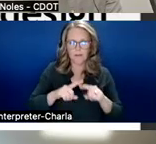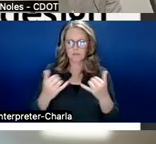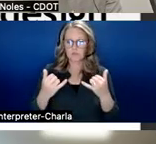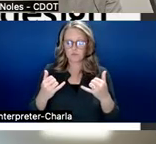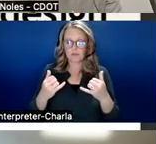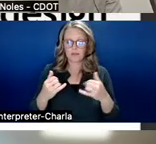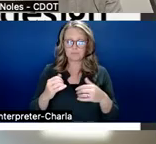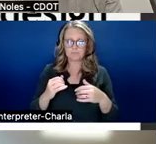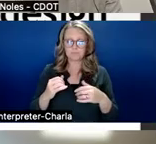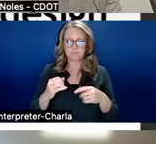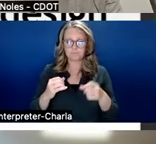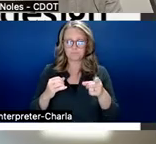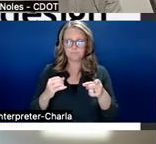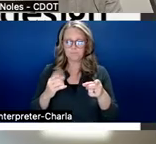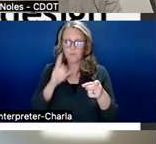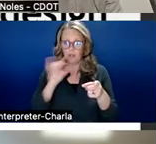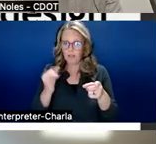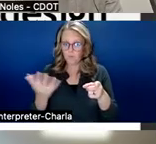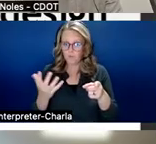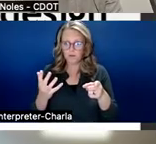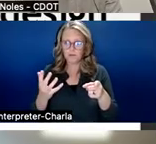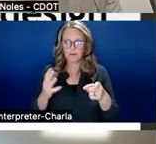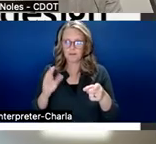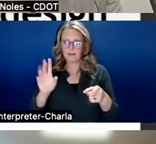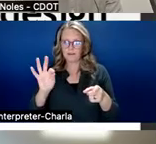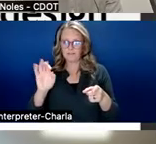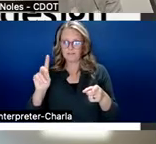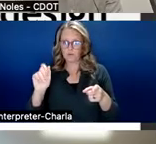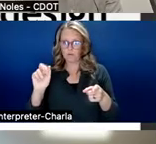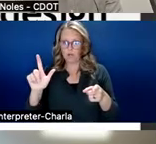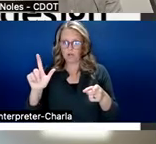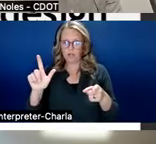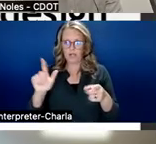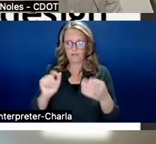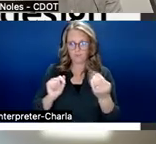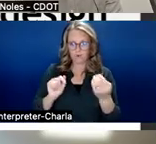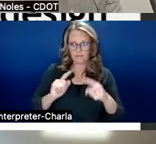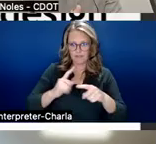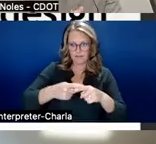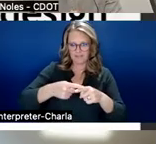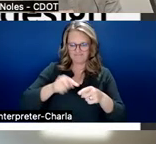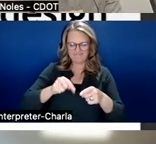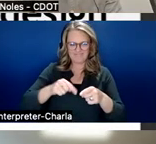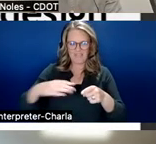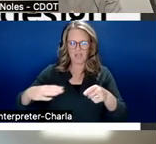of Federal and 14th. And so it's a highway style ramp. It really tends